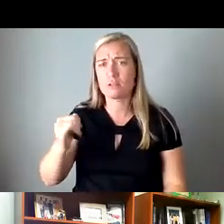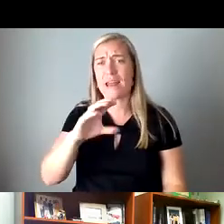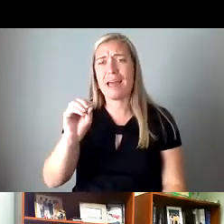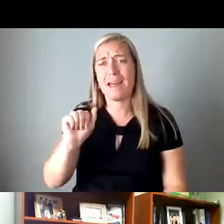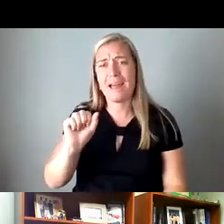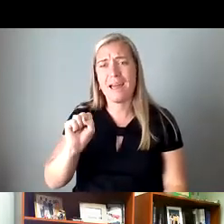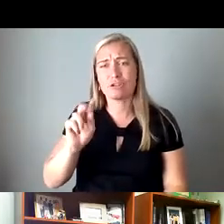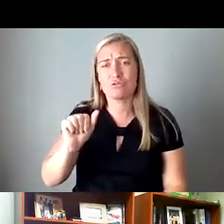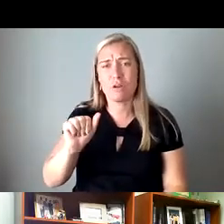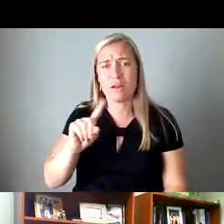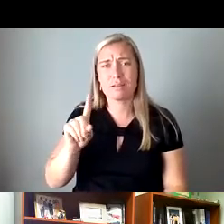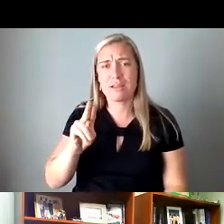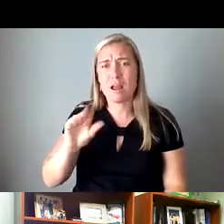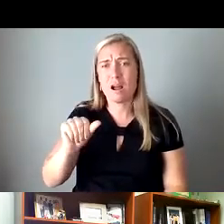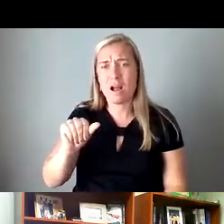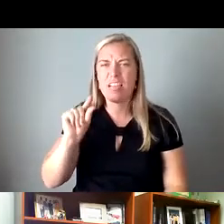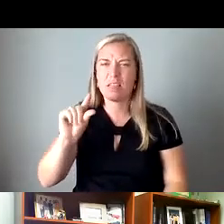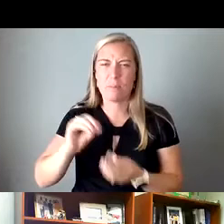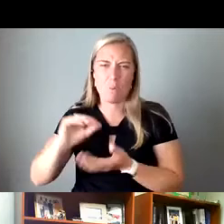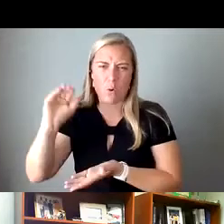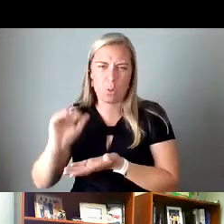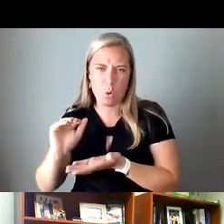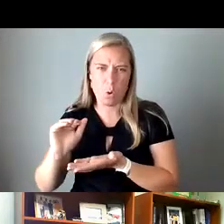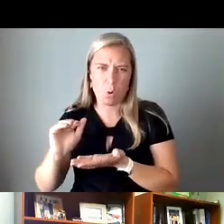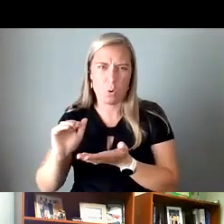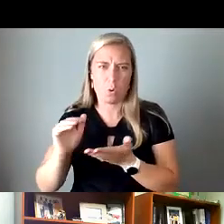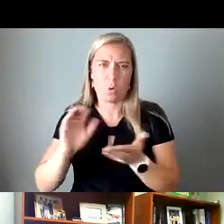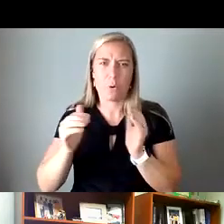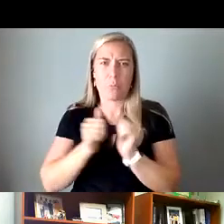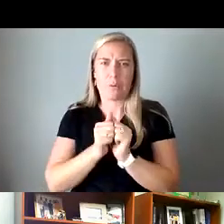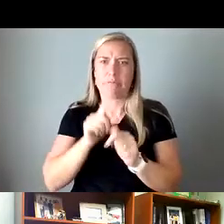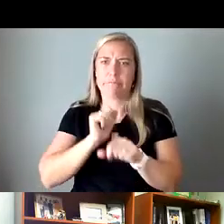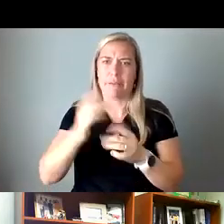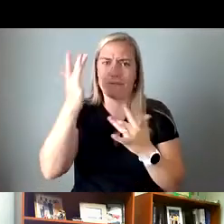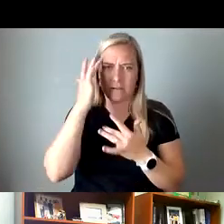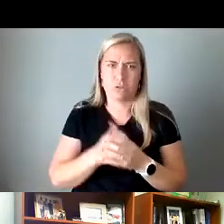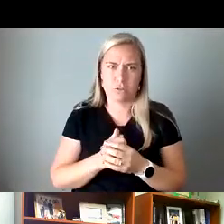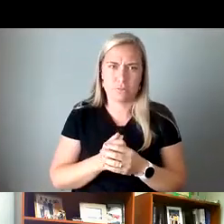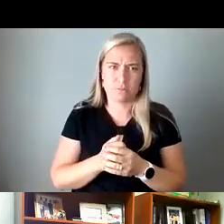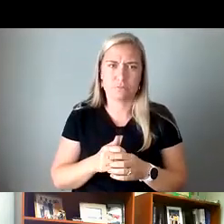COVID-19 infections. But that wasn't actually the goal of these vaccines the fact that Pfizer, Moderna,